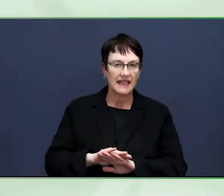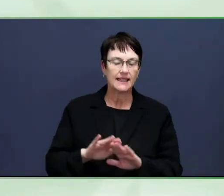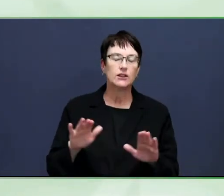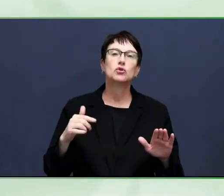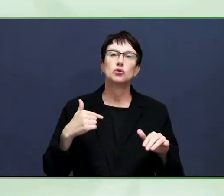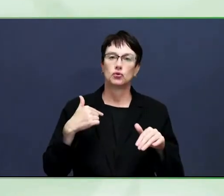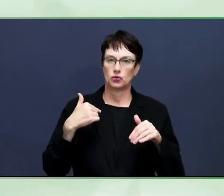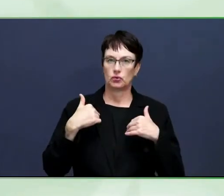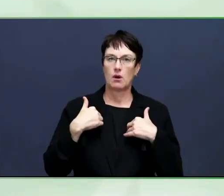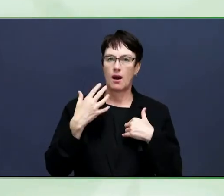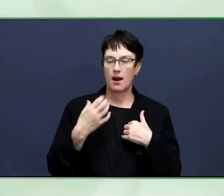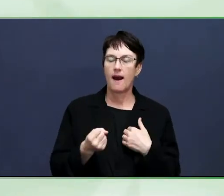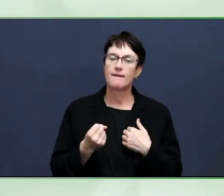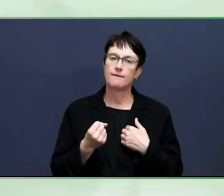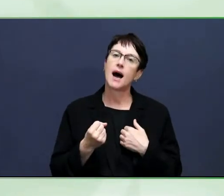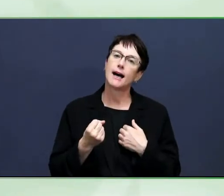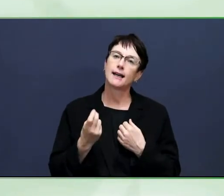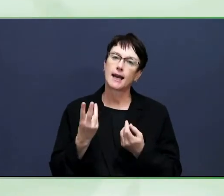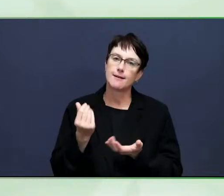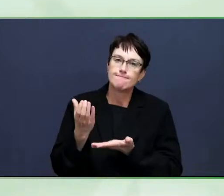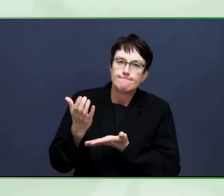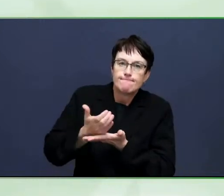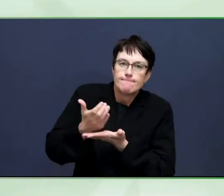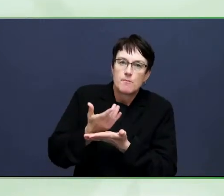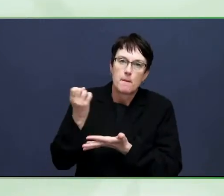I did not have the collection myself.